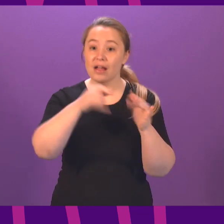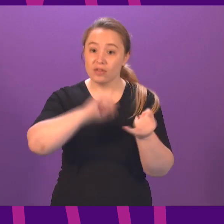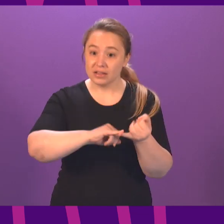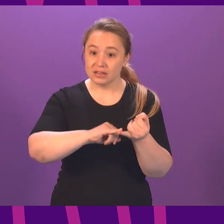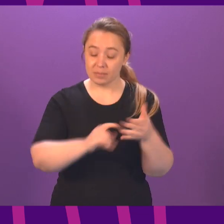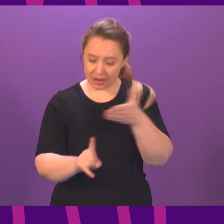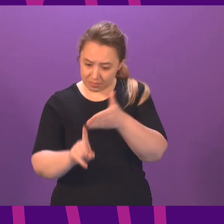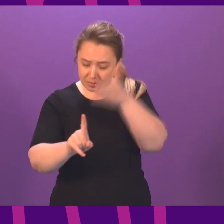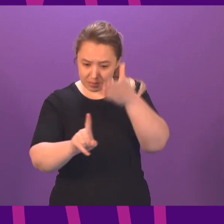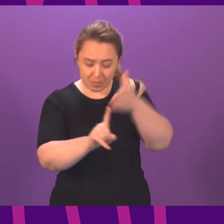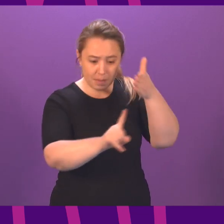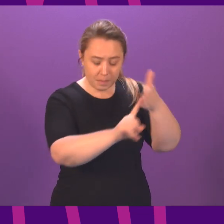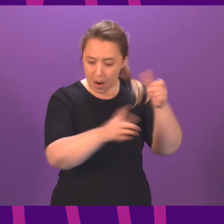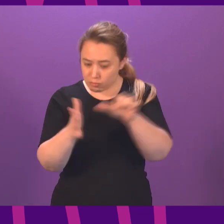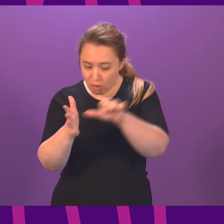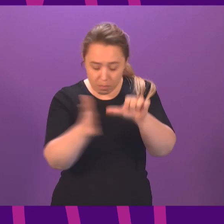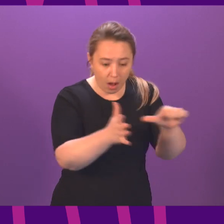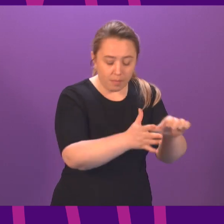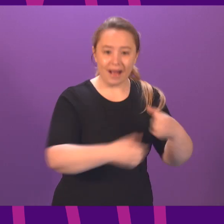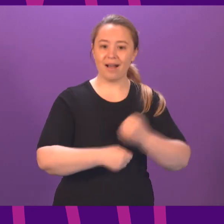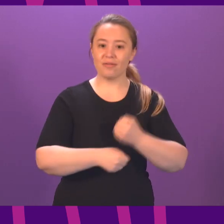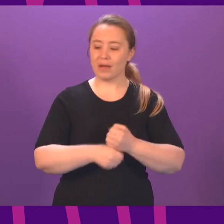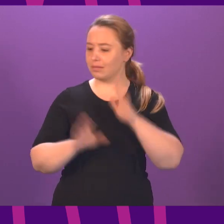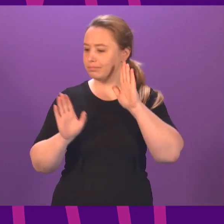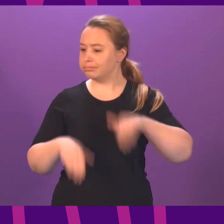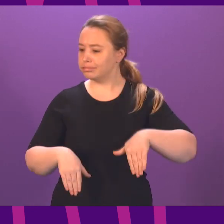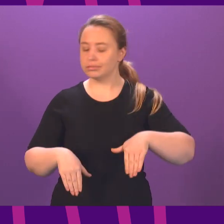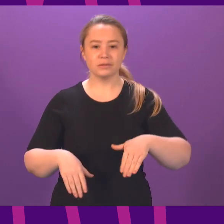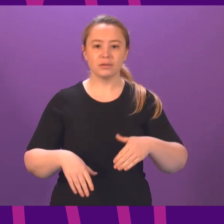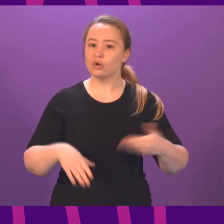was just too slow to act. As a result, according to Audit Scotland, the areas that were neglected